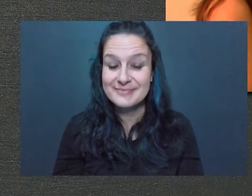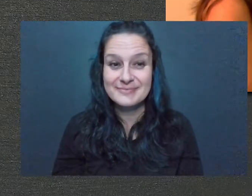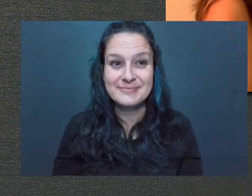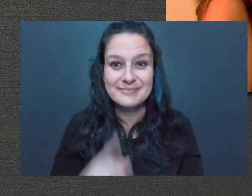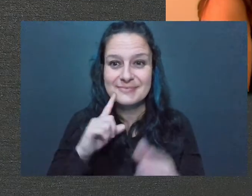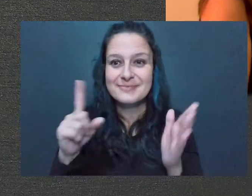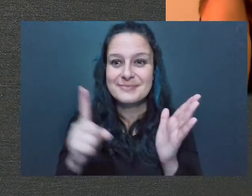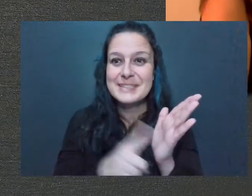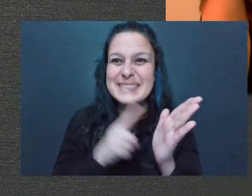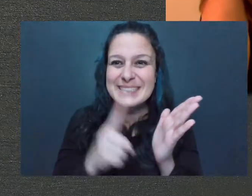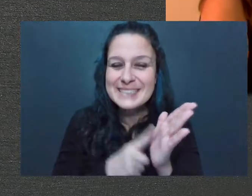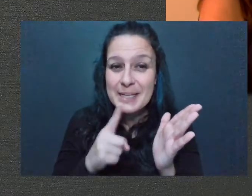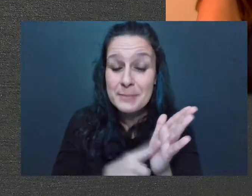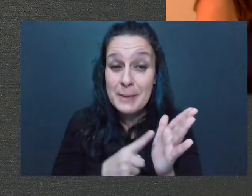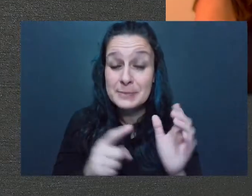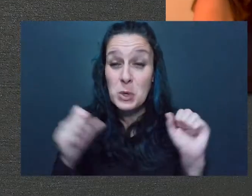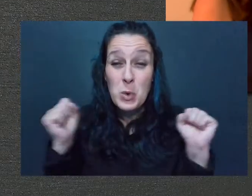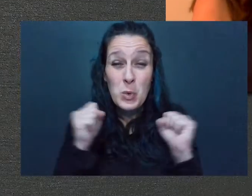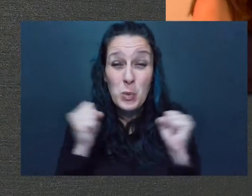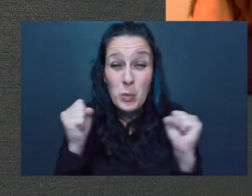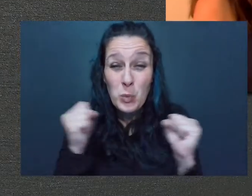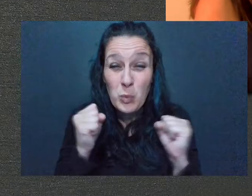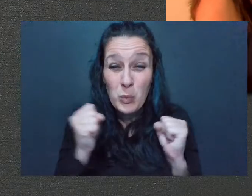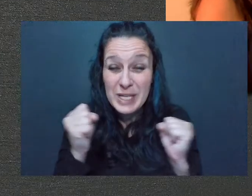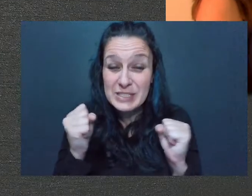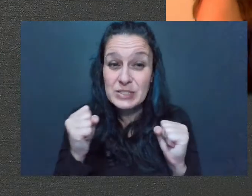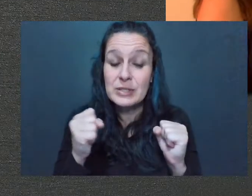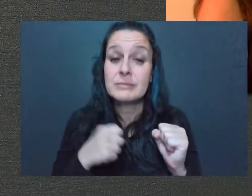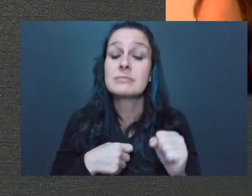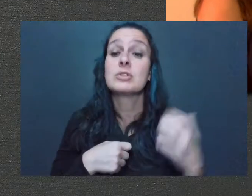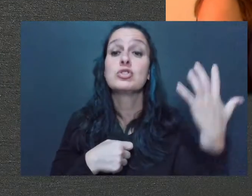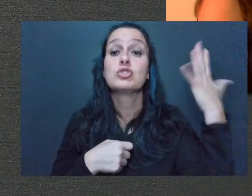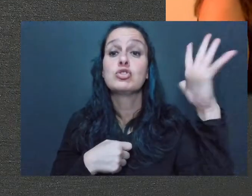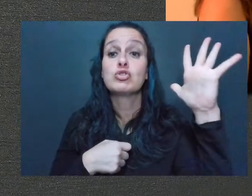Sometimes in winter, a bird in a tree